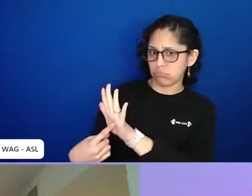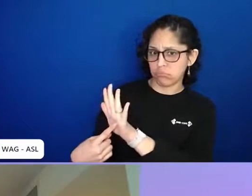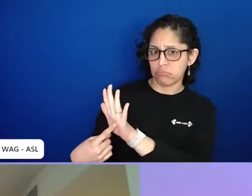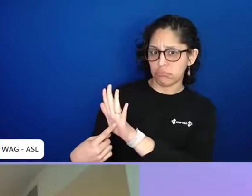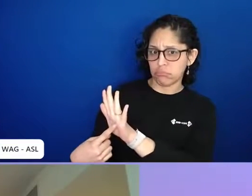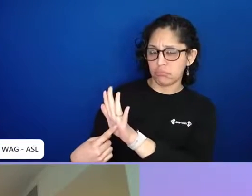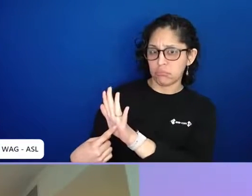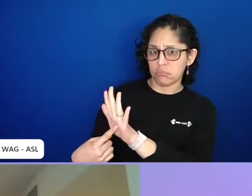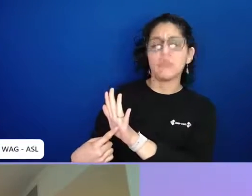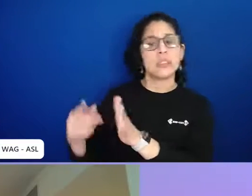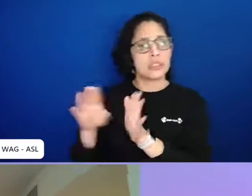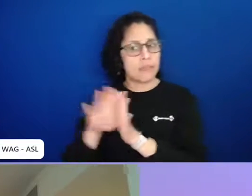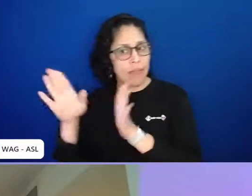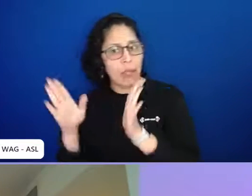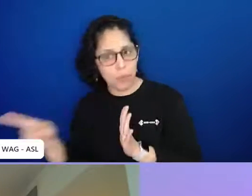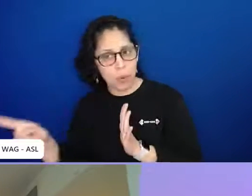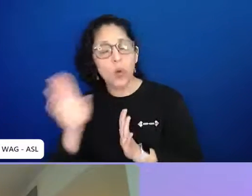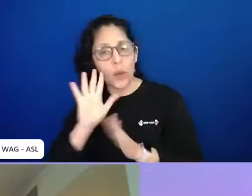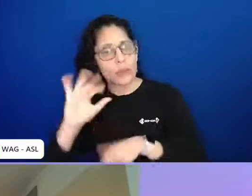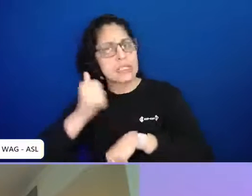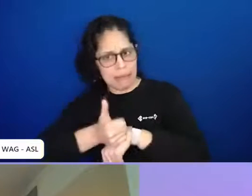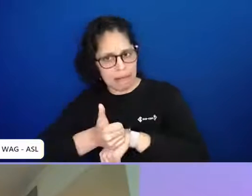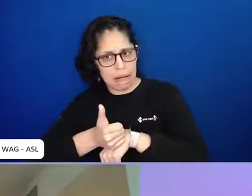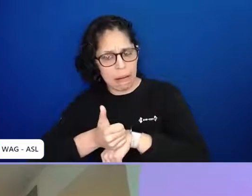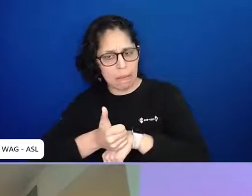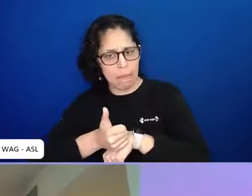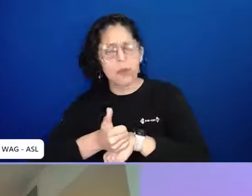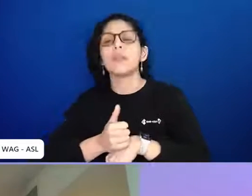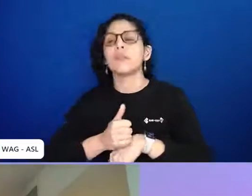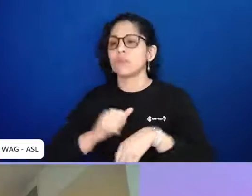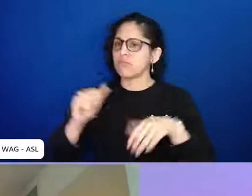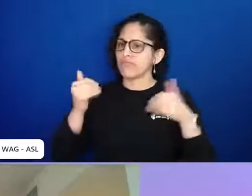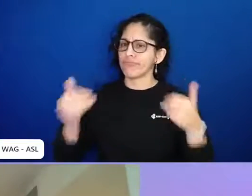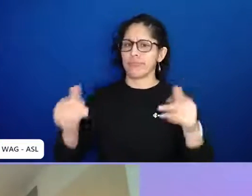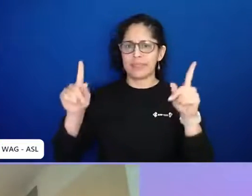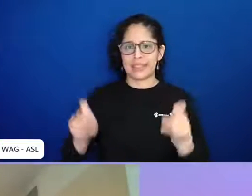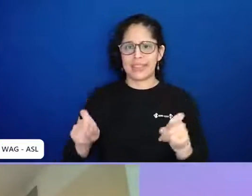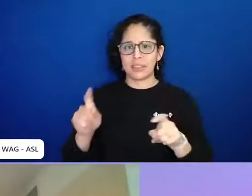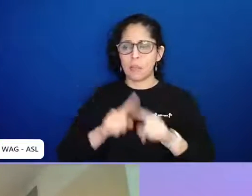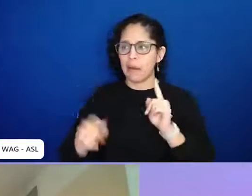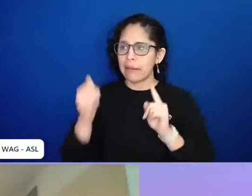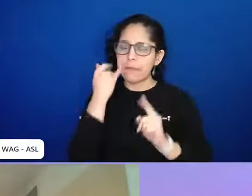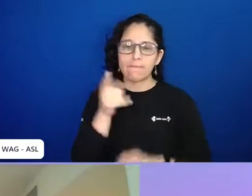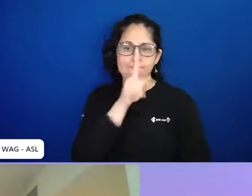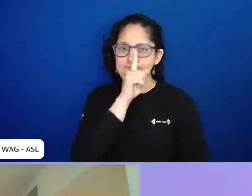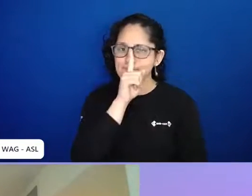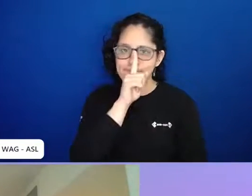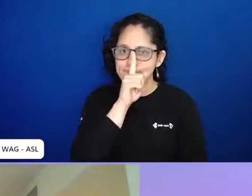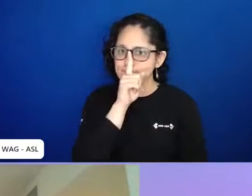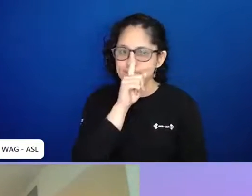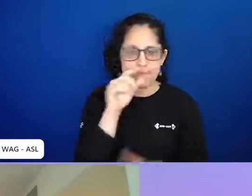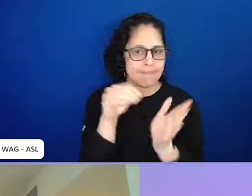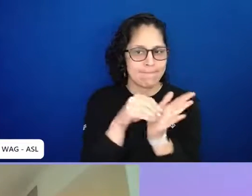check? If it's supposed to go 123456789, you should specify it. Develop the developer develops it that way, the